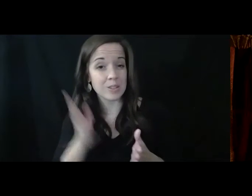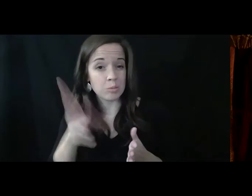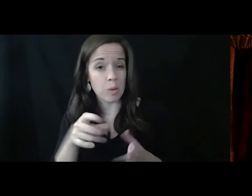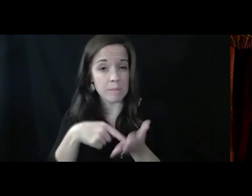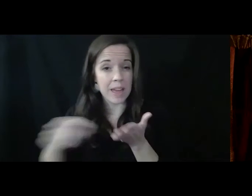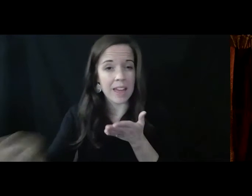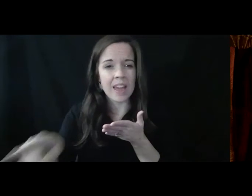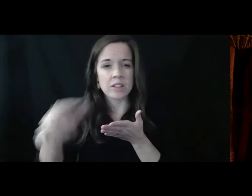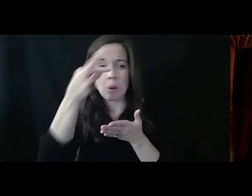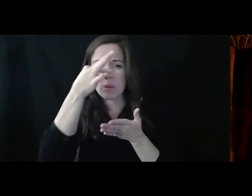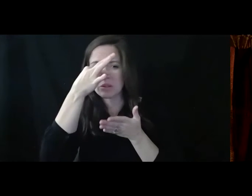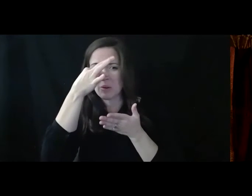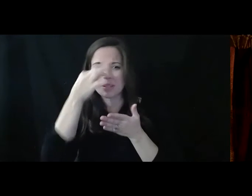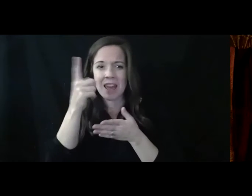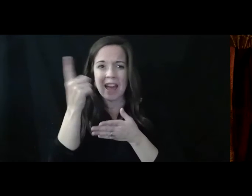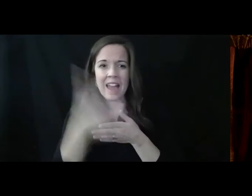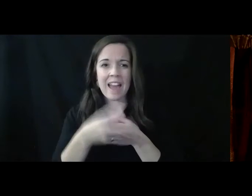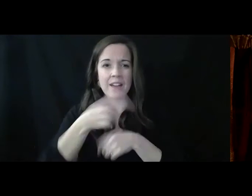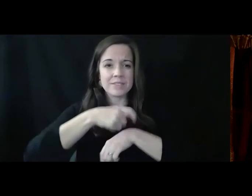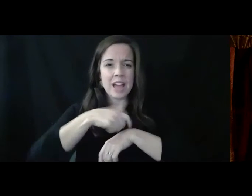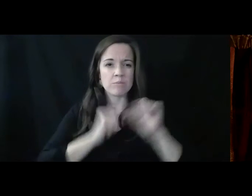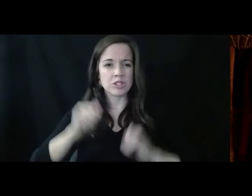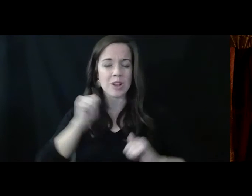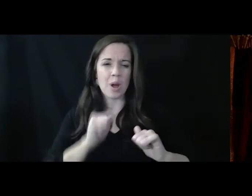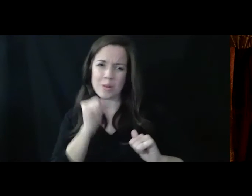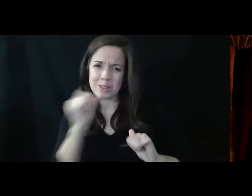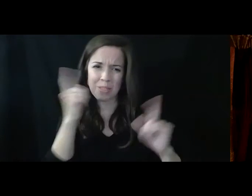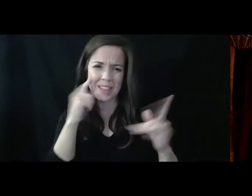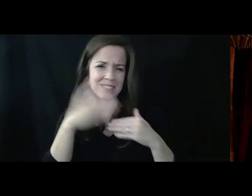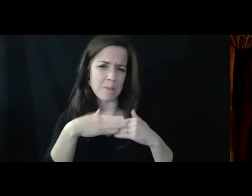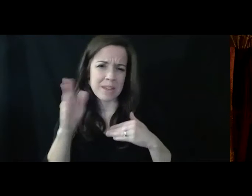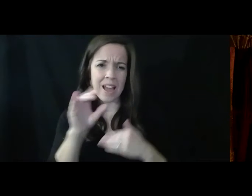at a halftime show // they’ll claim they are beyond Beyoncé // sick of Selena